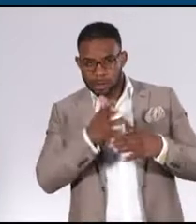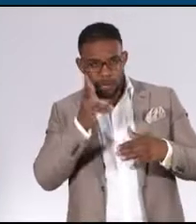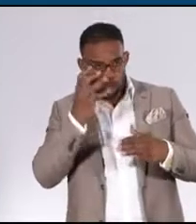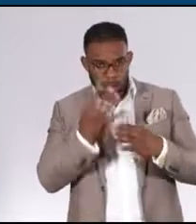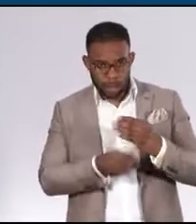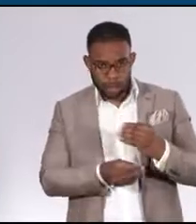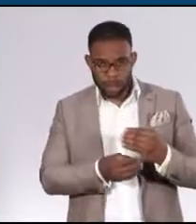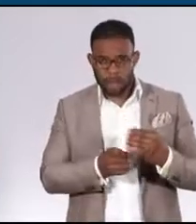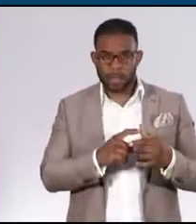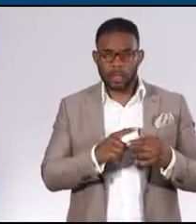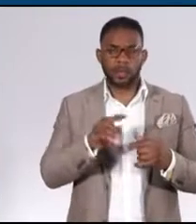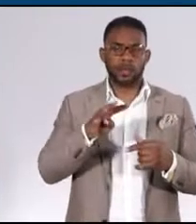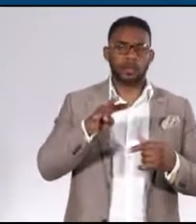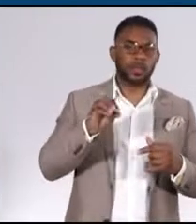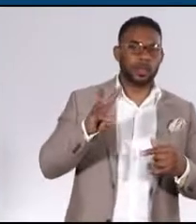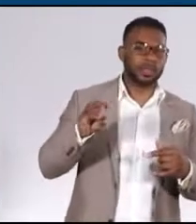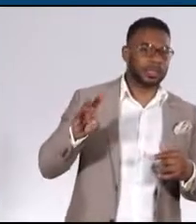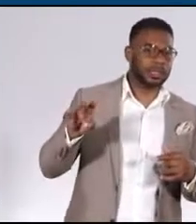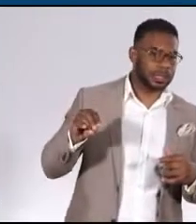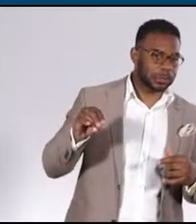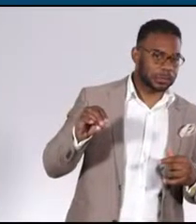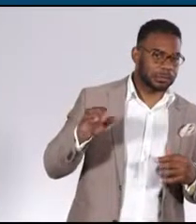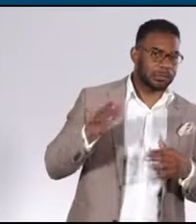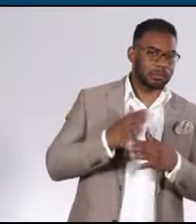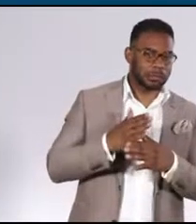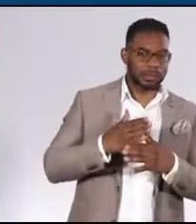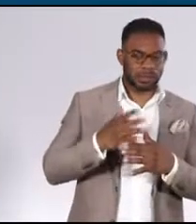Between 40 and 67 is called a modern hero and so on and so forth.